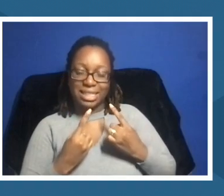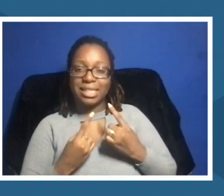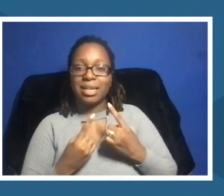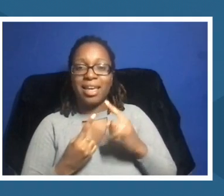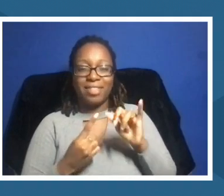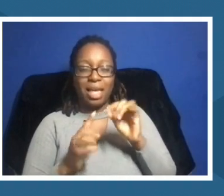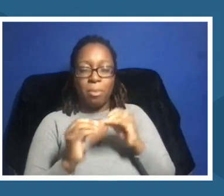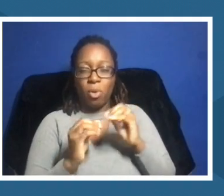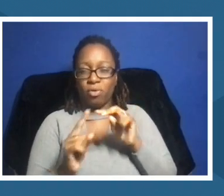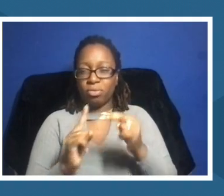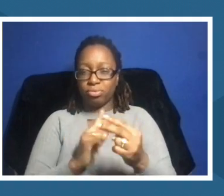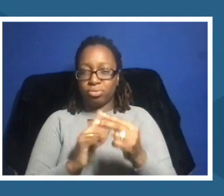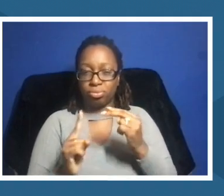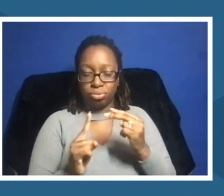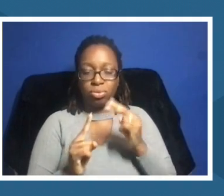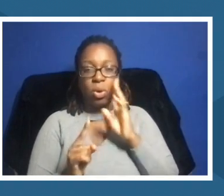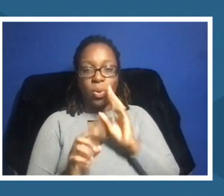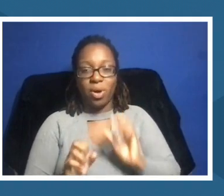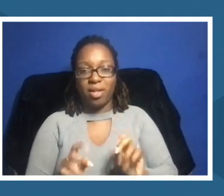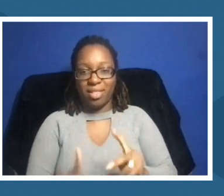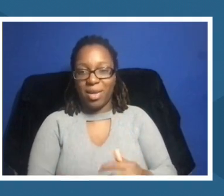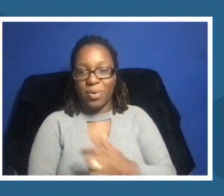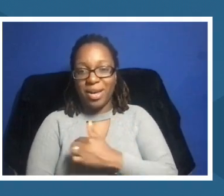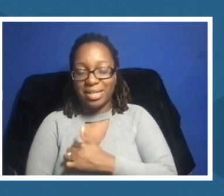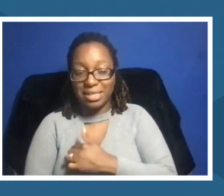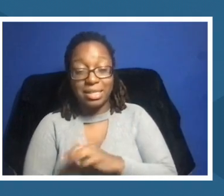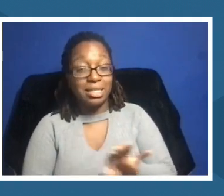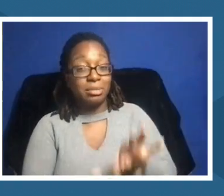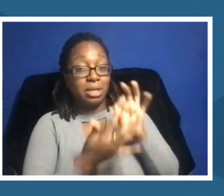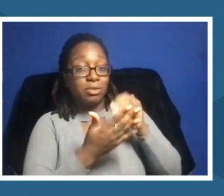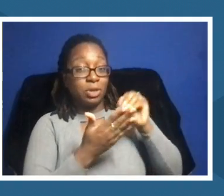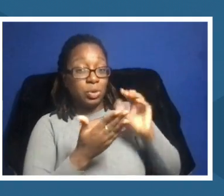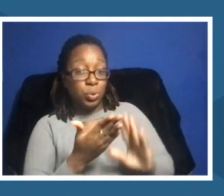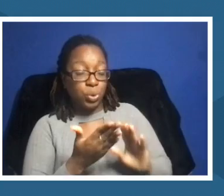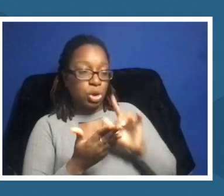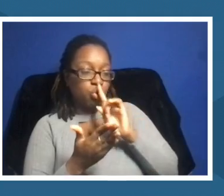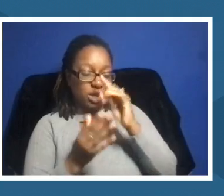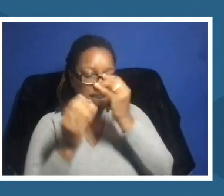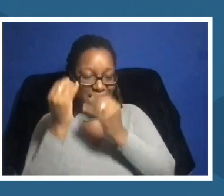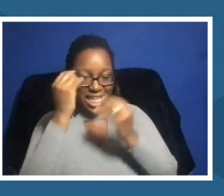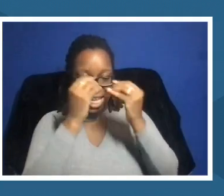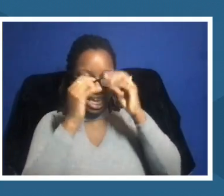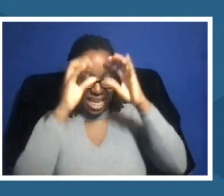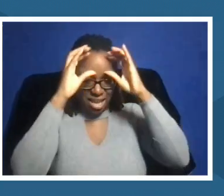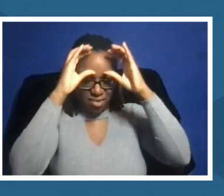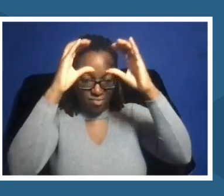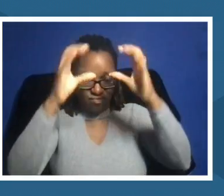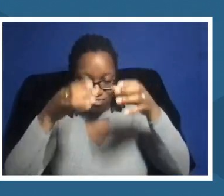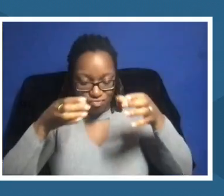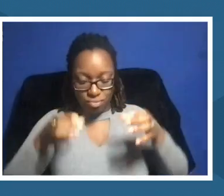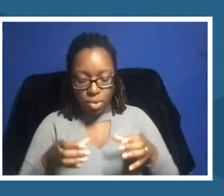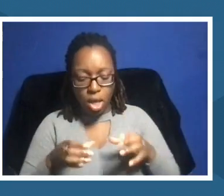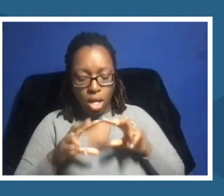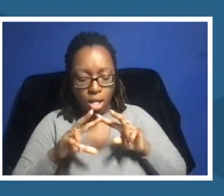essentially write especially for the students ground a lot of their thinking um in